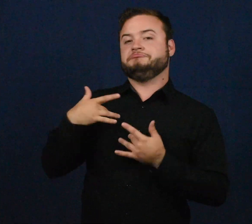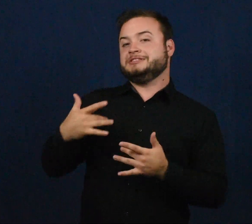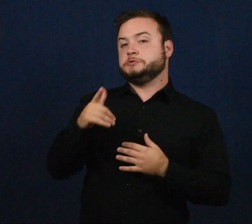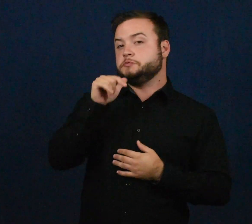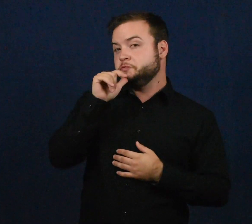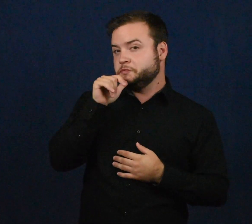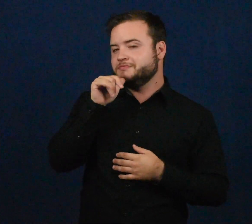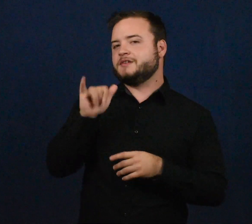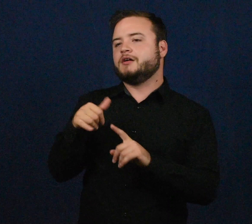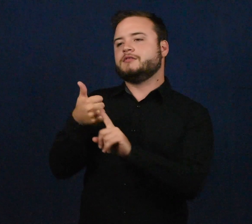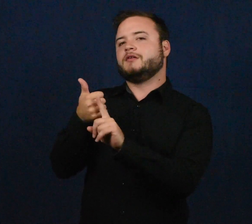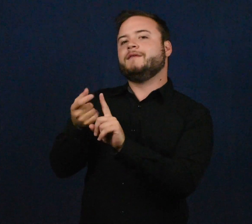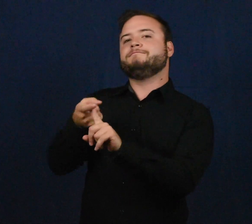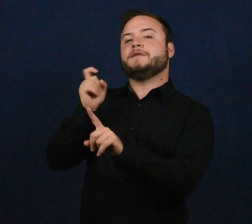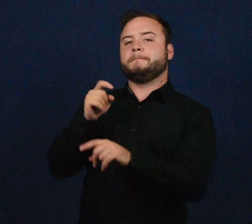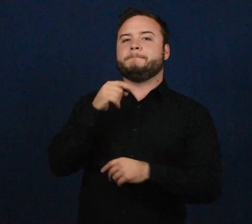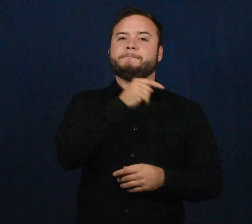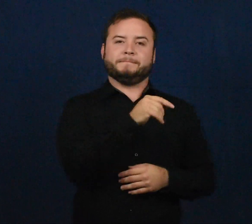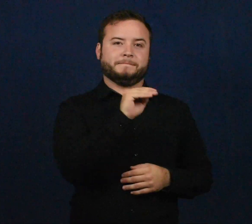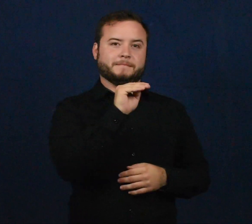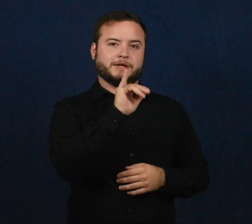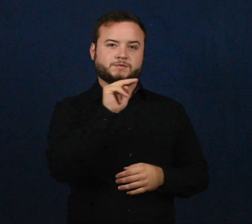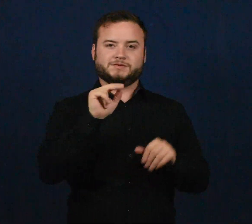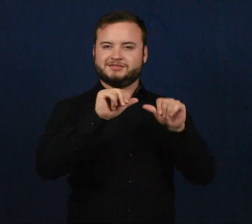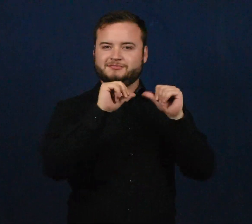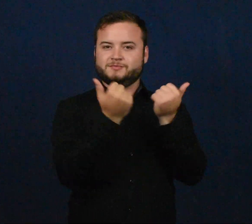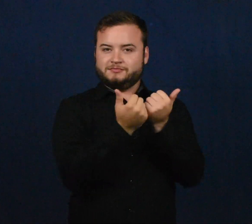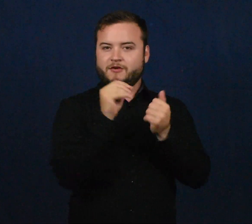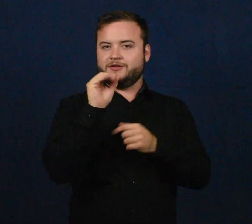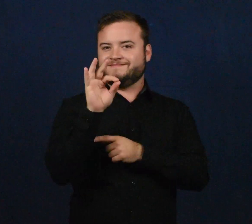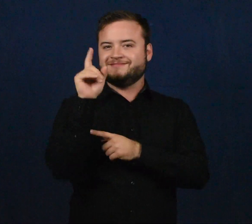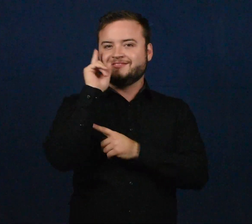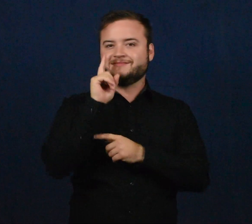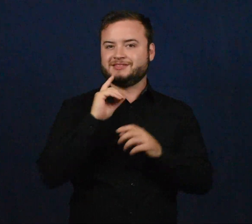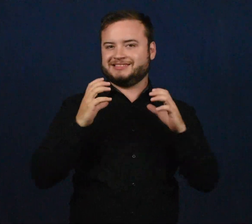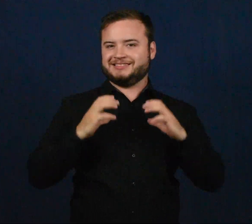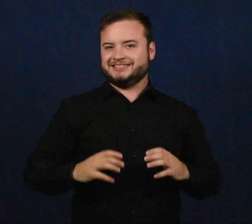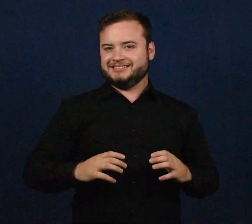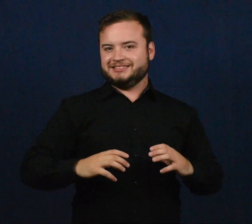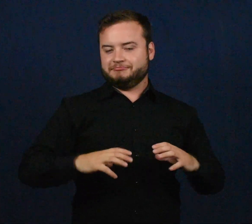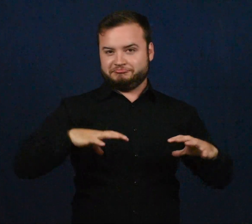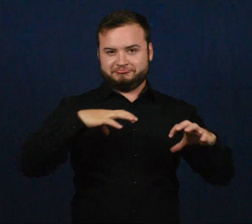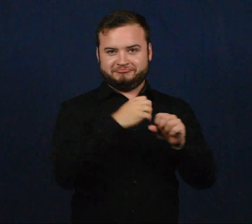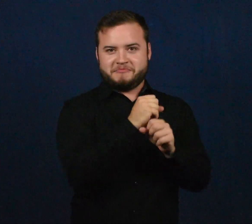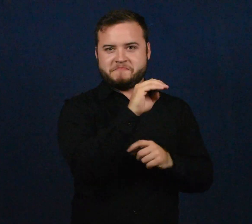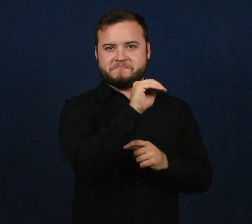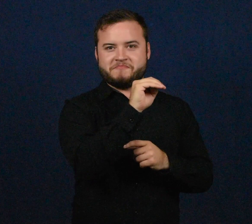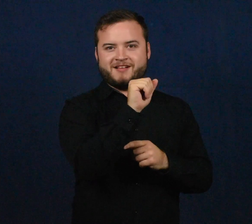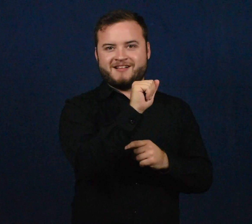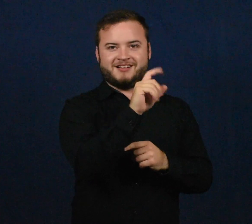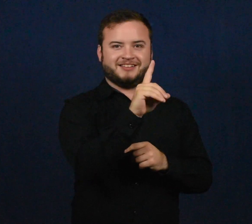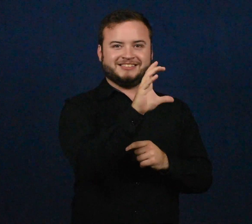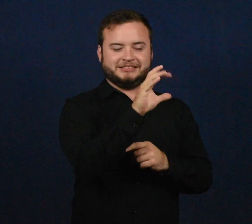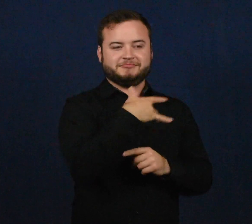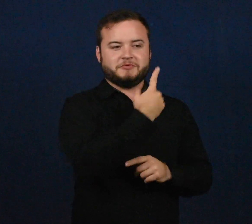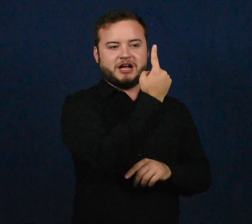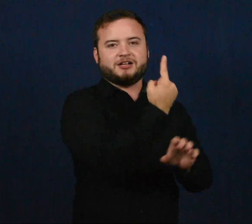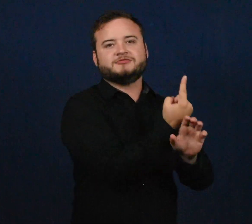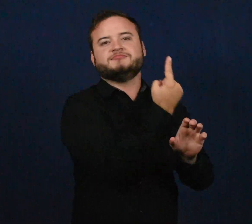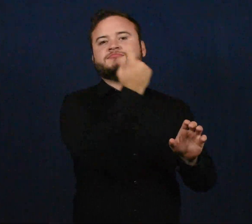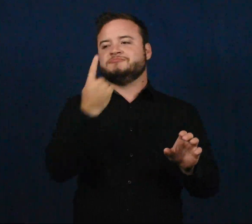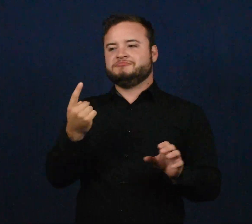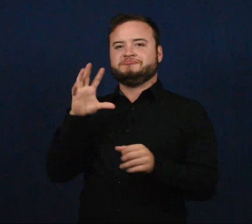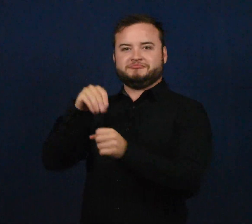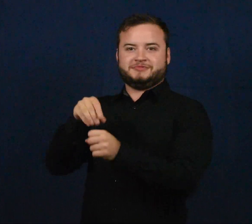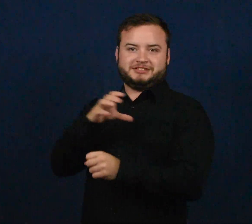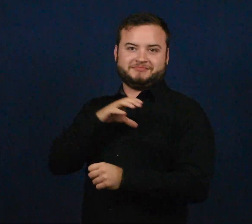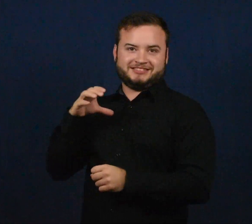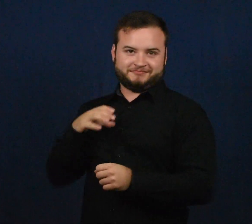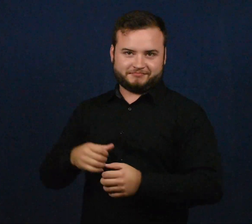typically someone from the Minnesota Association of Deaf Citizens (MADC)